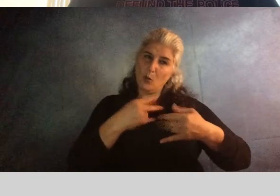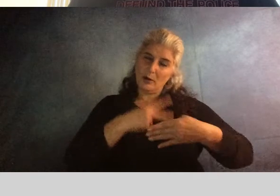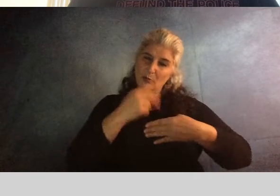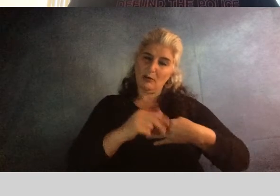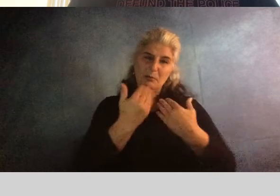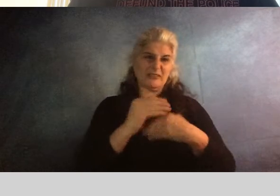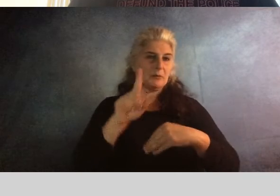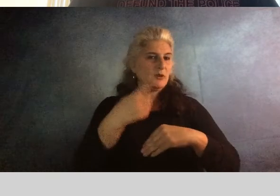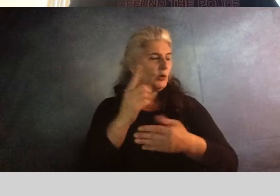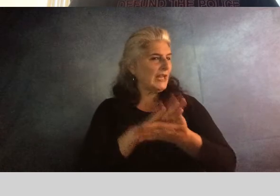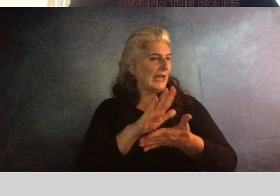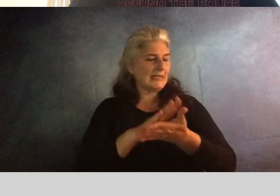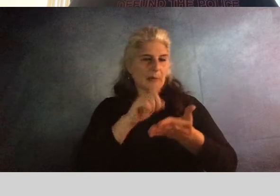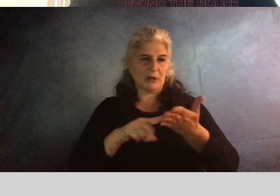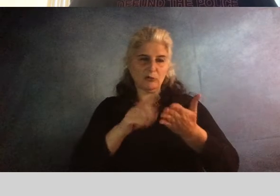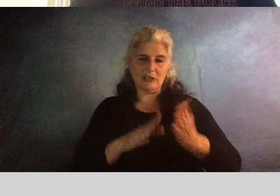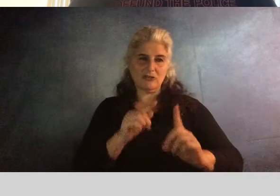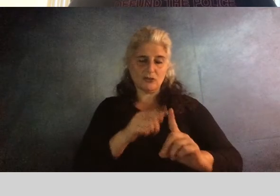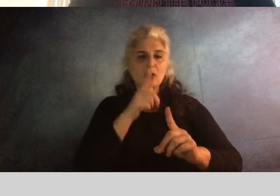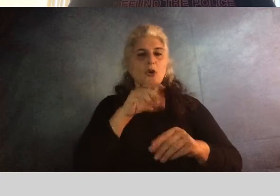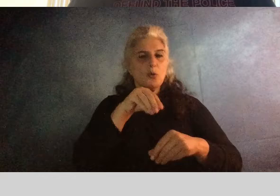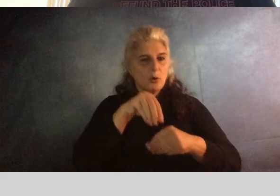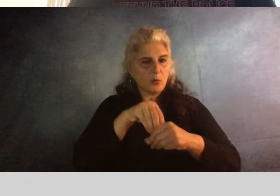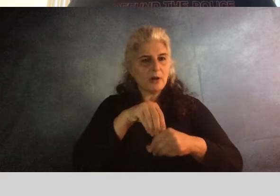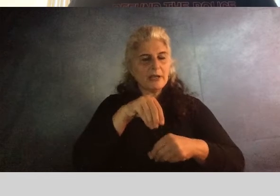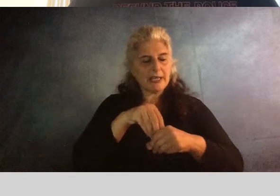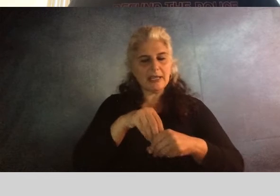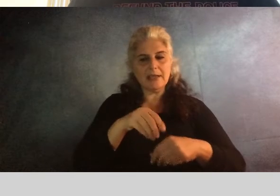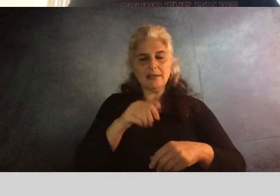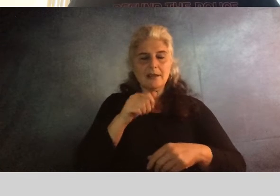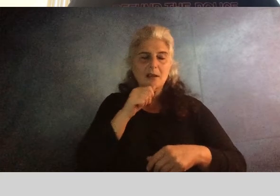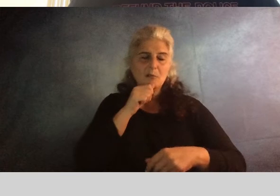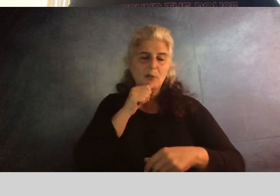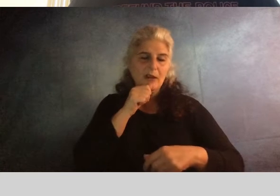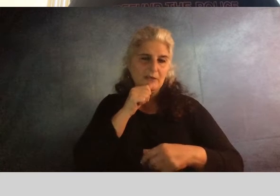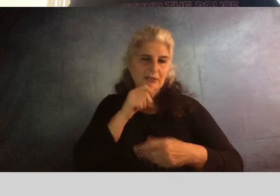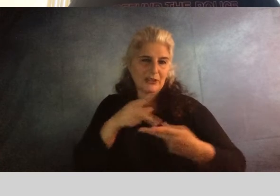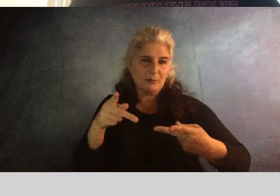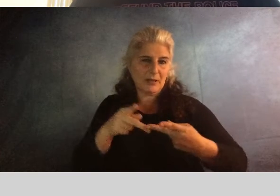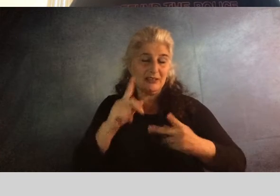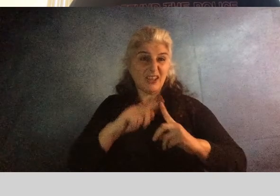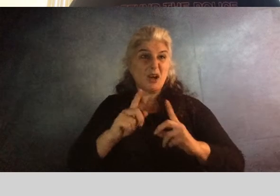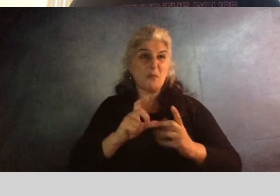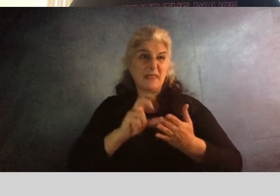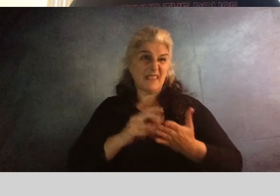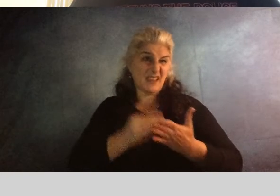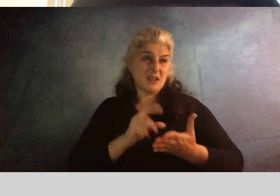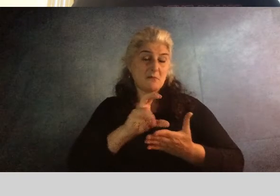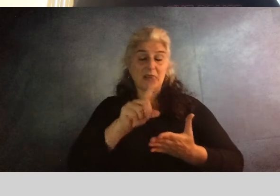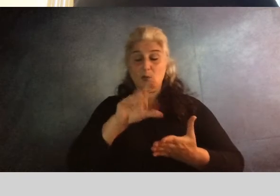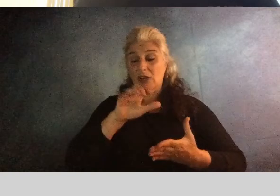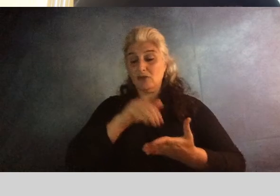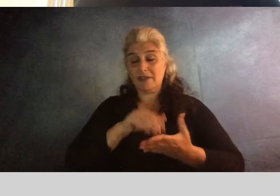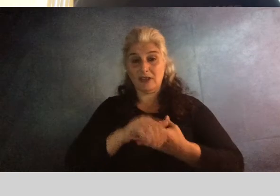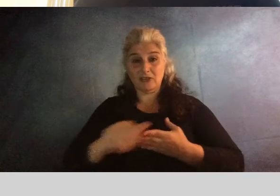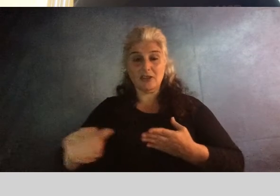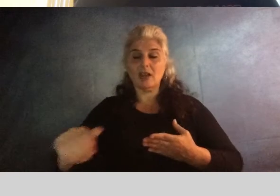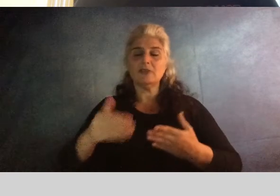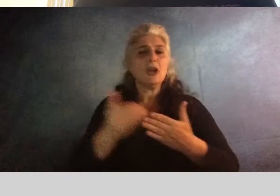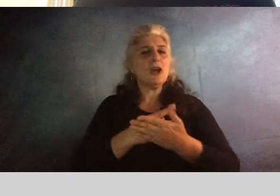academic researchers working in the digital privacy space. The award sum is $100,000. New programs open every couple of months